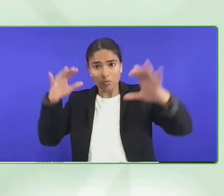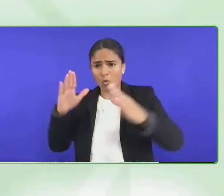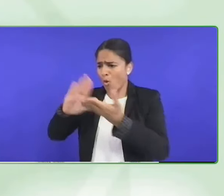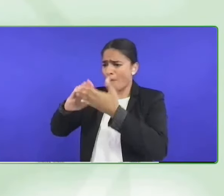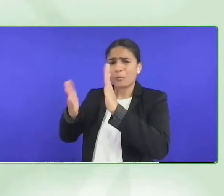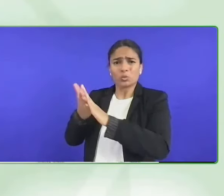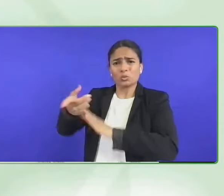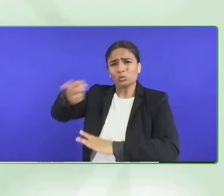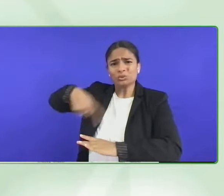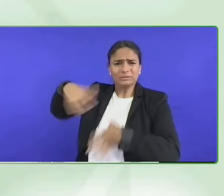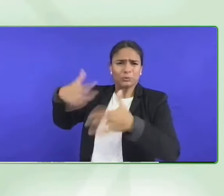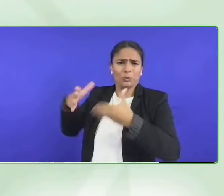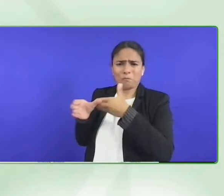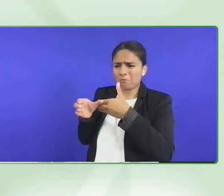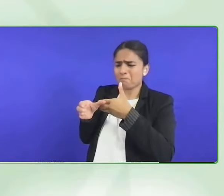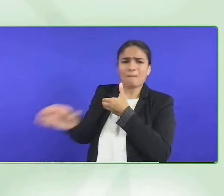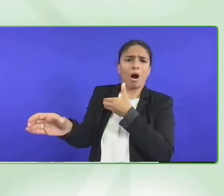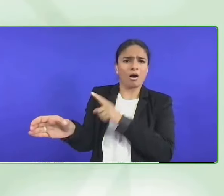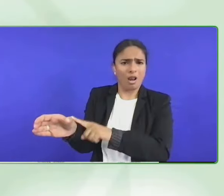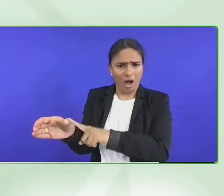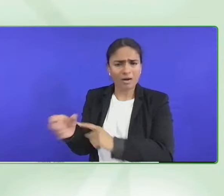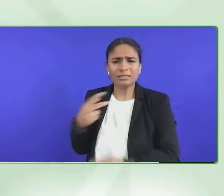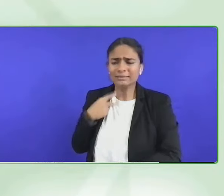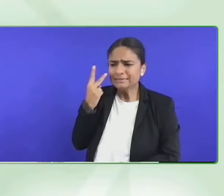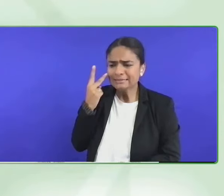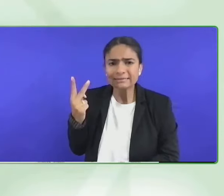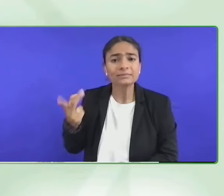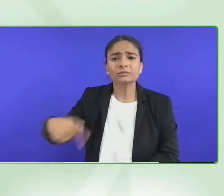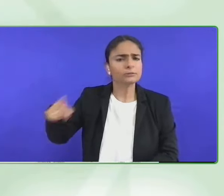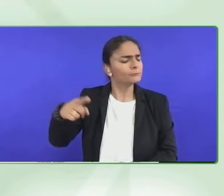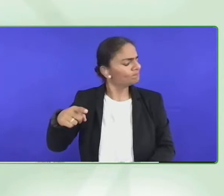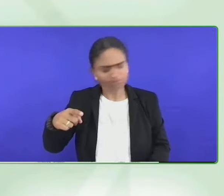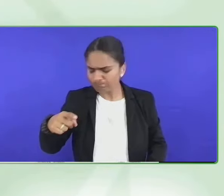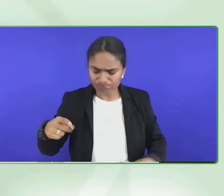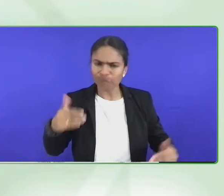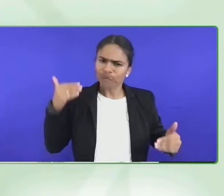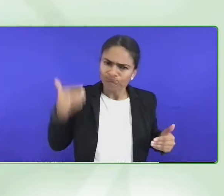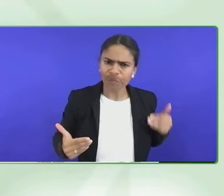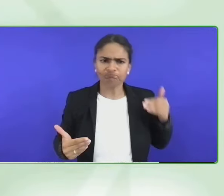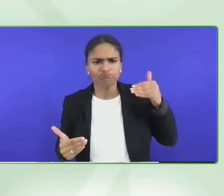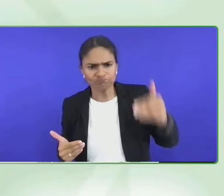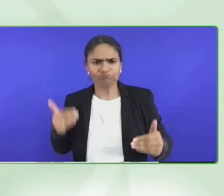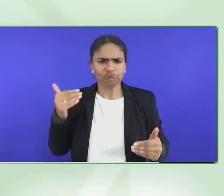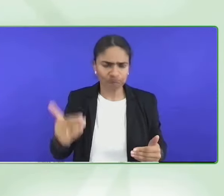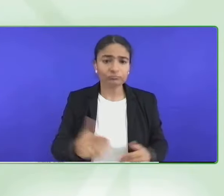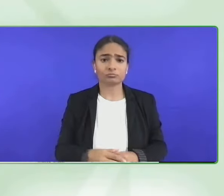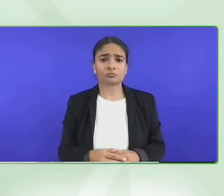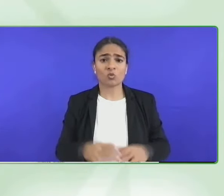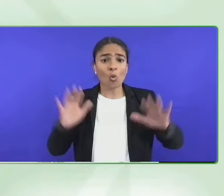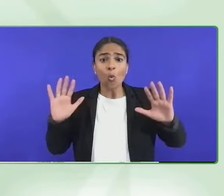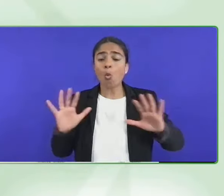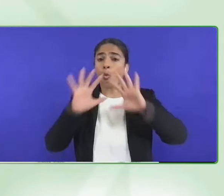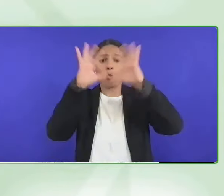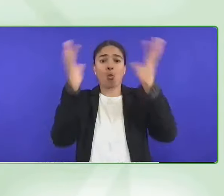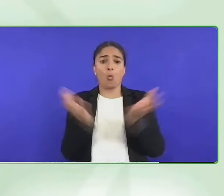survive you have to adapt. And you think about the court strengths of business, one of the